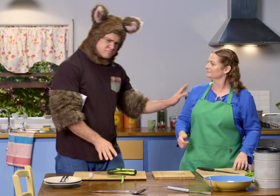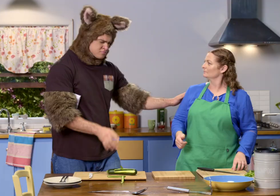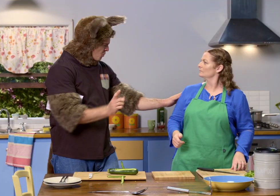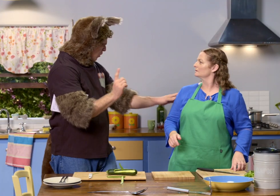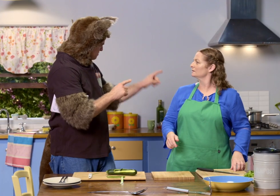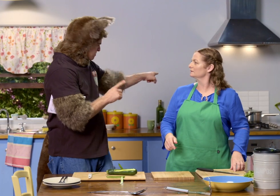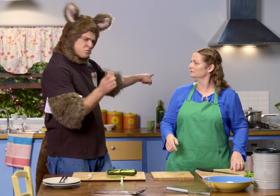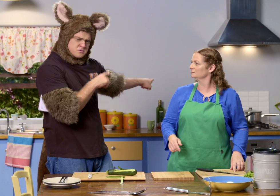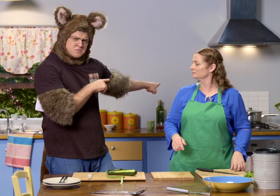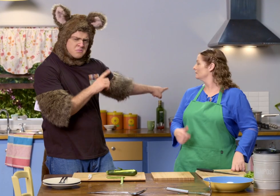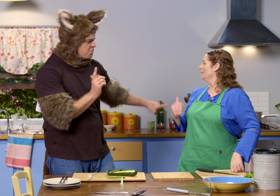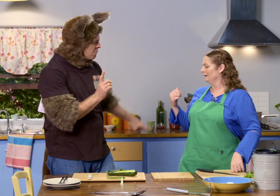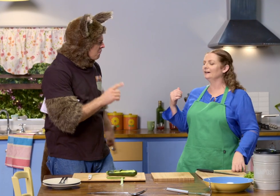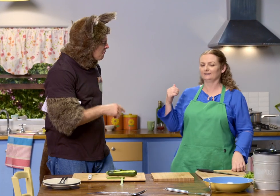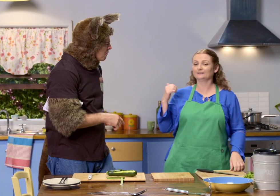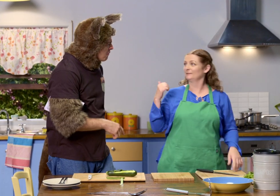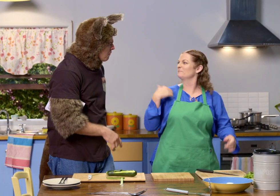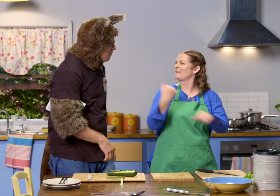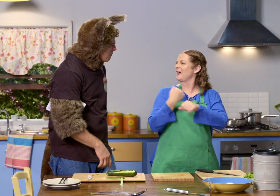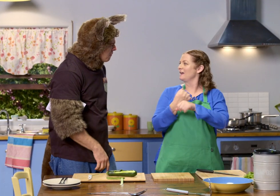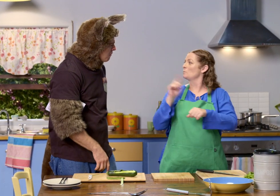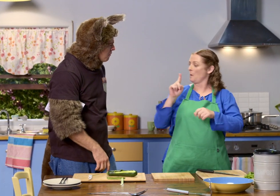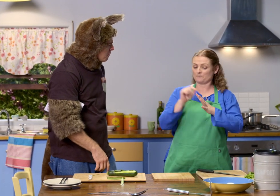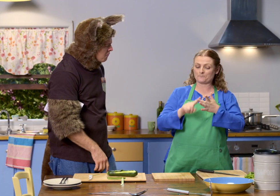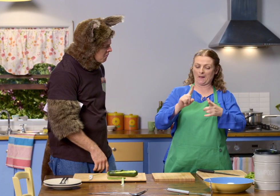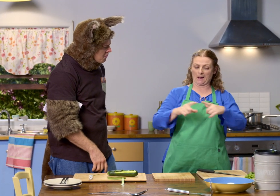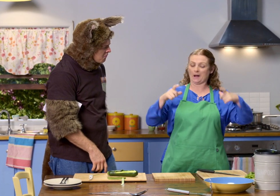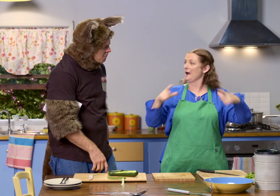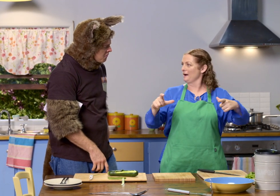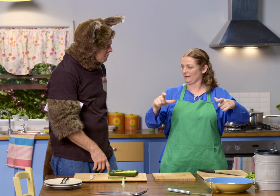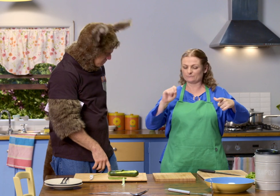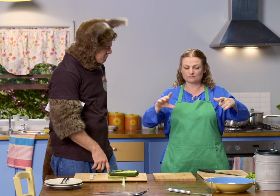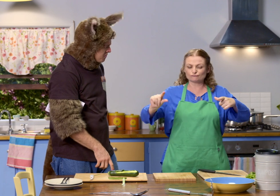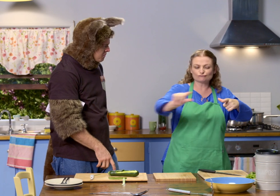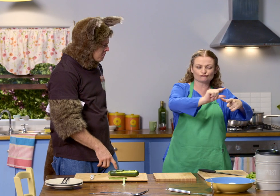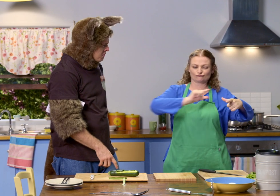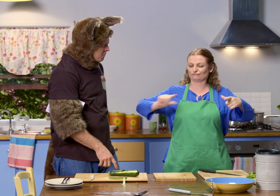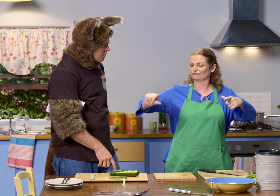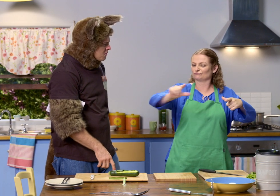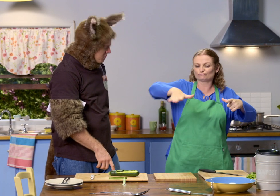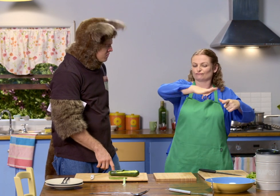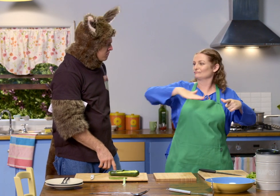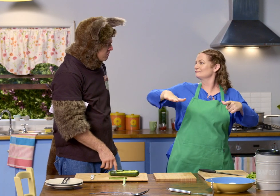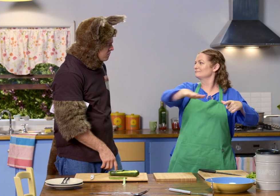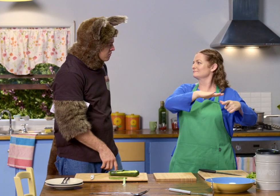Sally, what's in the pot? Ah, I'm making a topping for the pie that I'm baking.